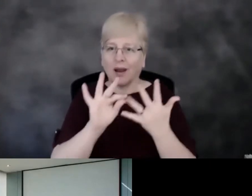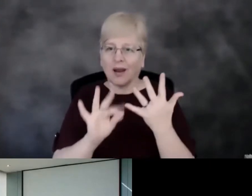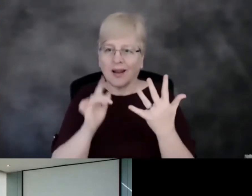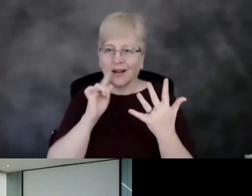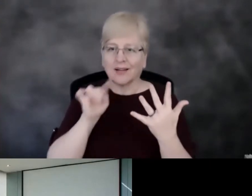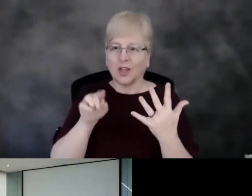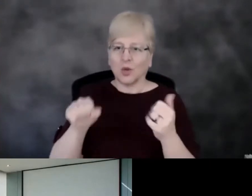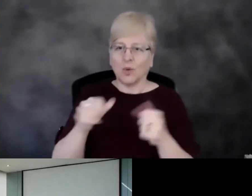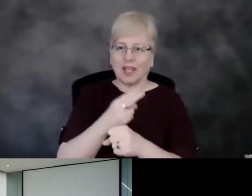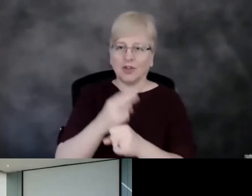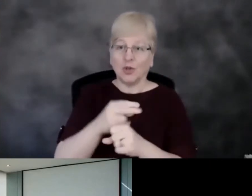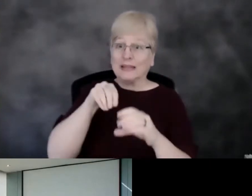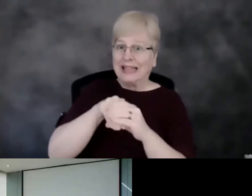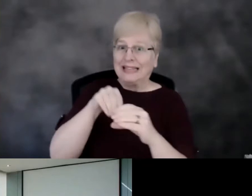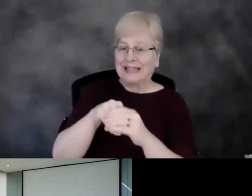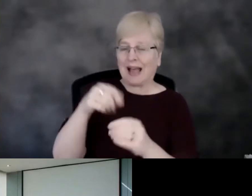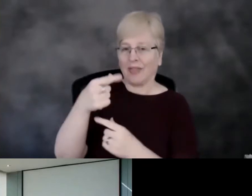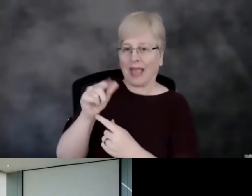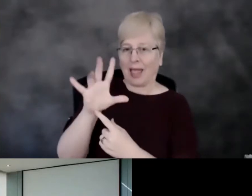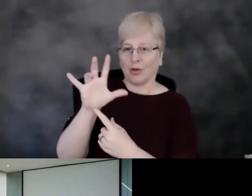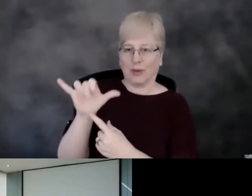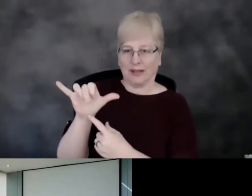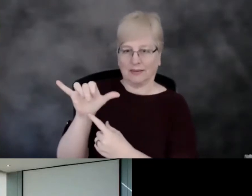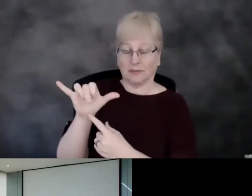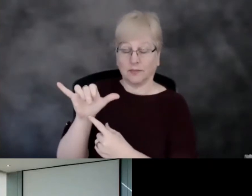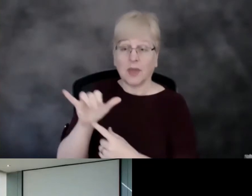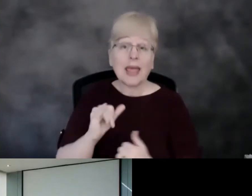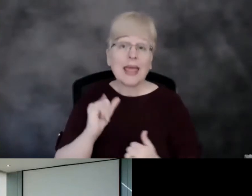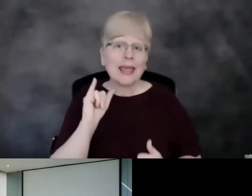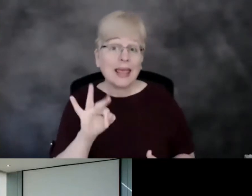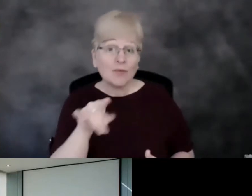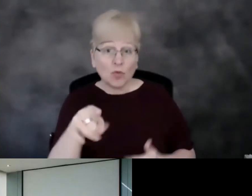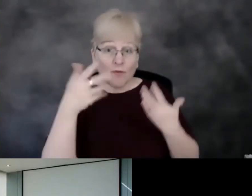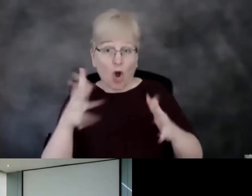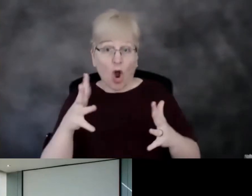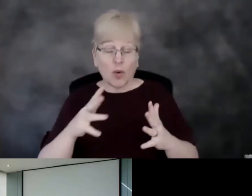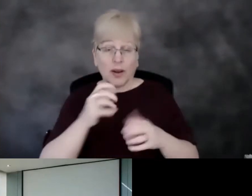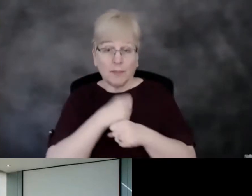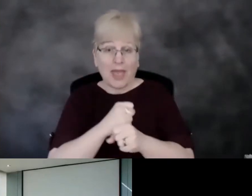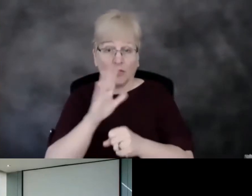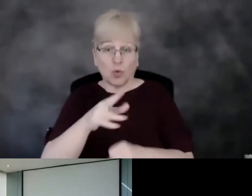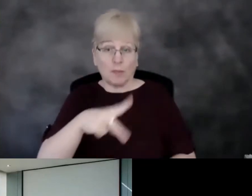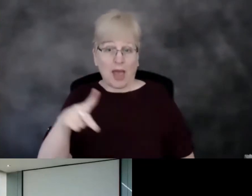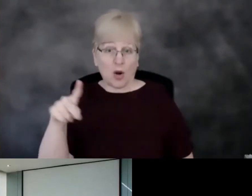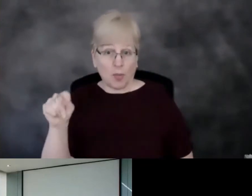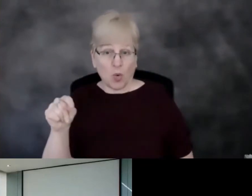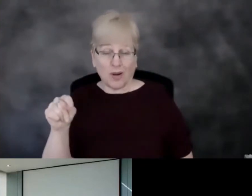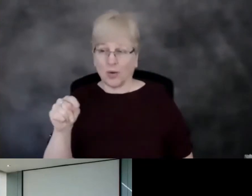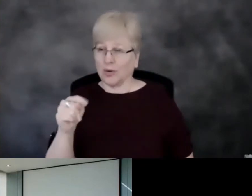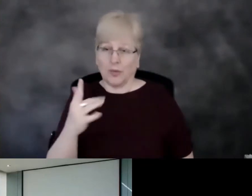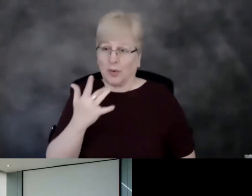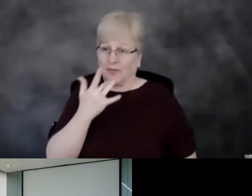16:09:38 If you have already done your PowerPoint or have a preference for one modality or another,